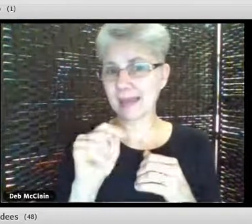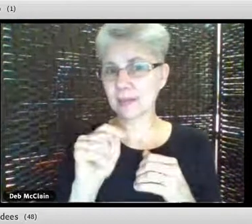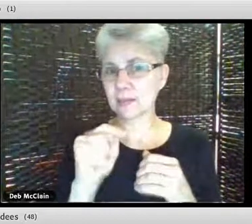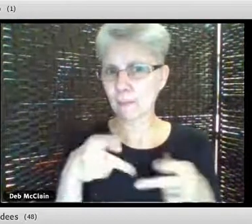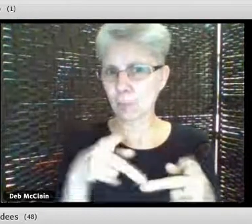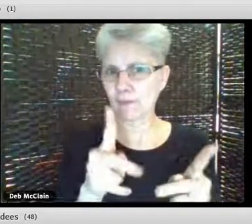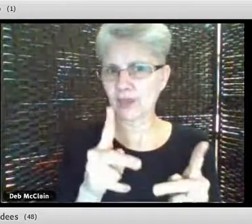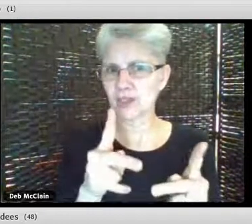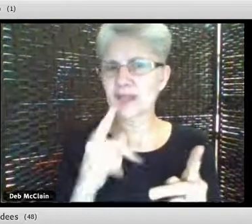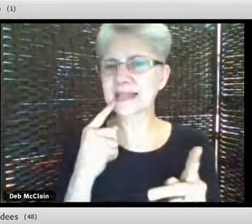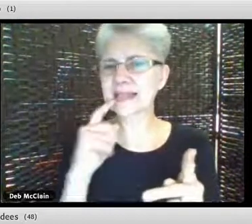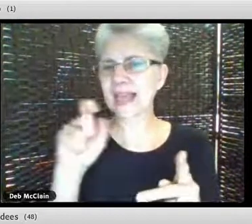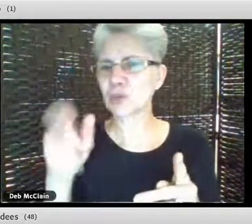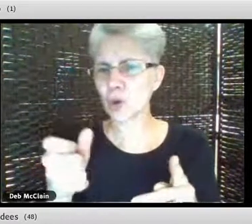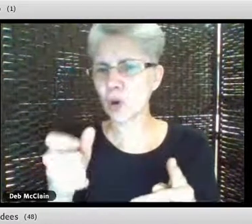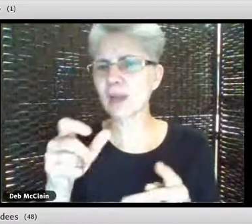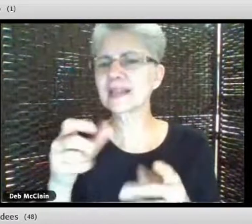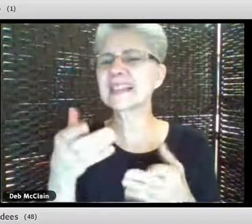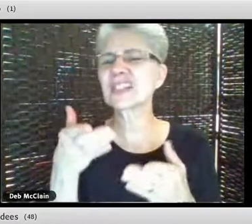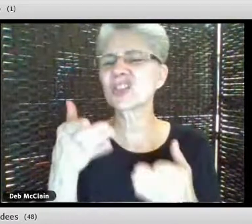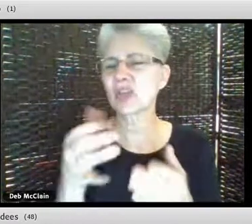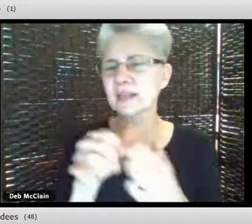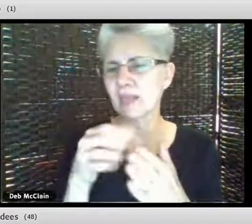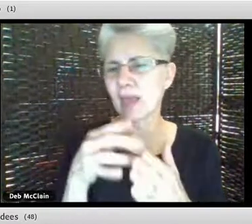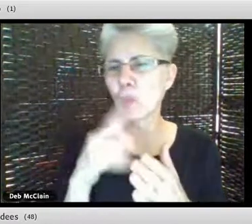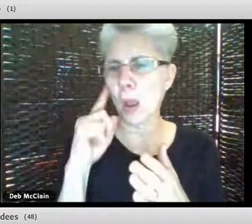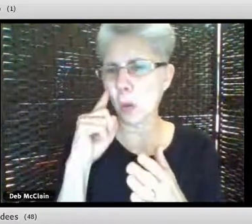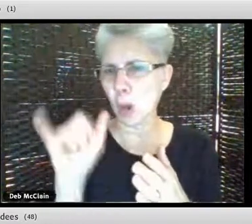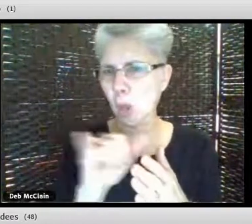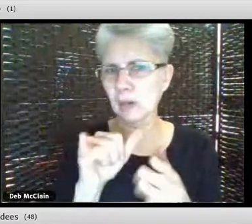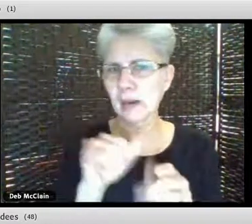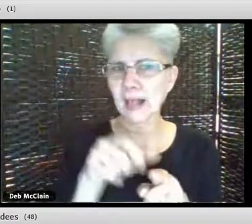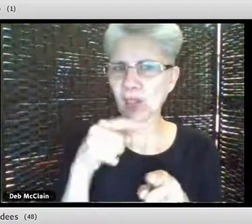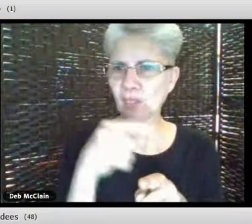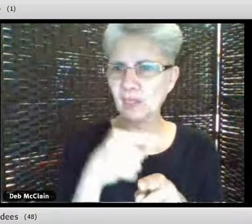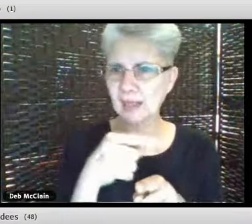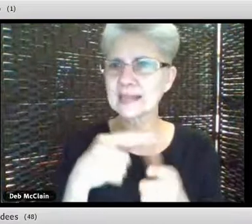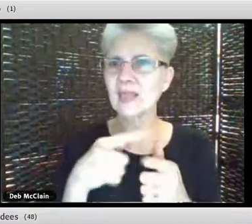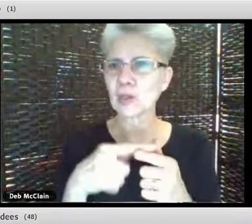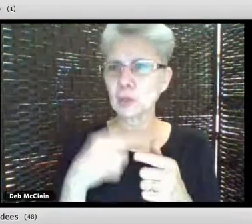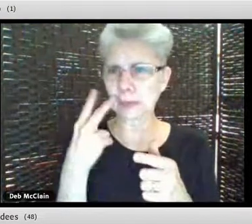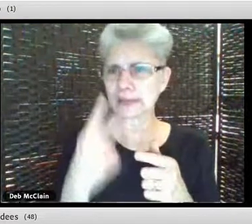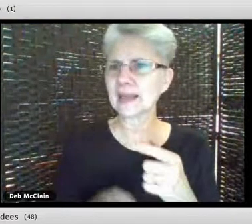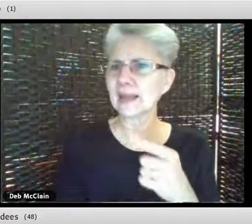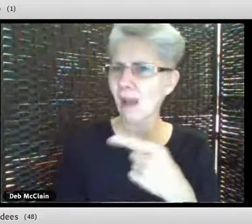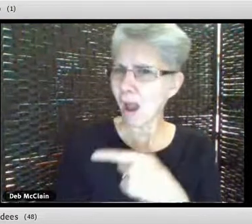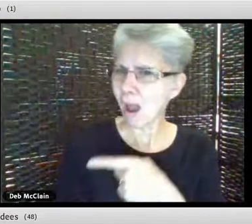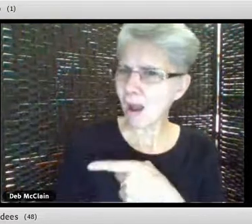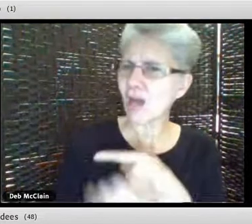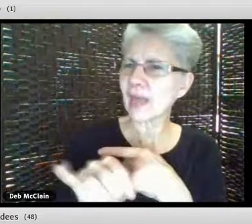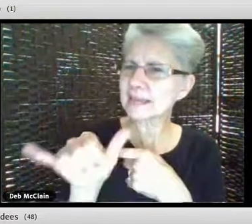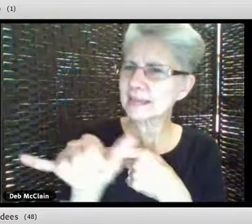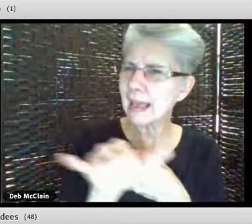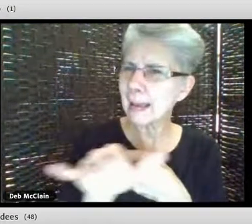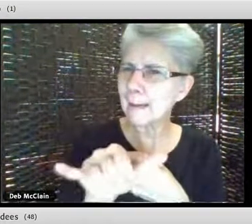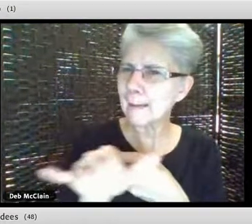So I would say, if you send somebody with edit privileges, tell them please turn on suggesting, and then that way it will look just like this,